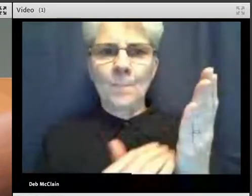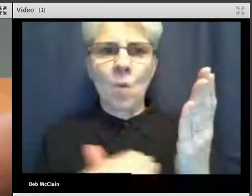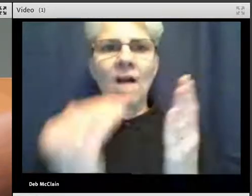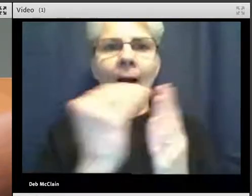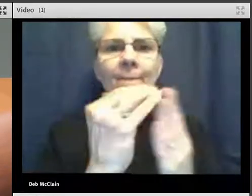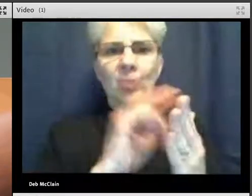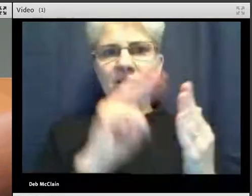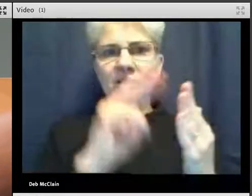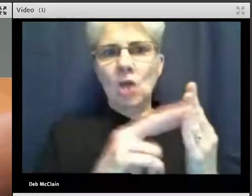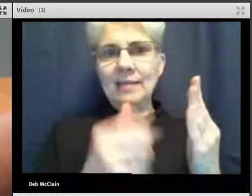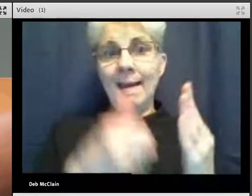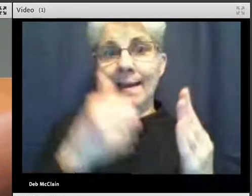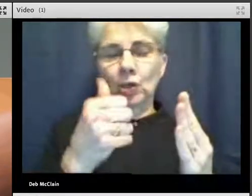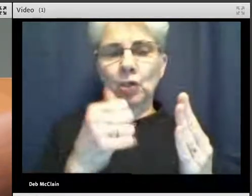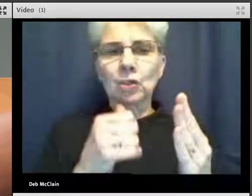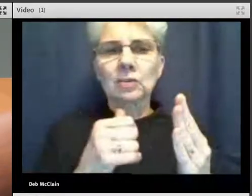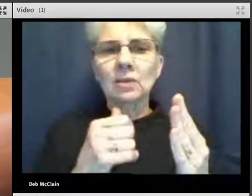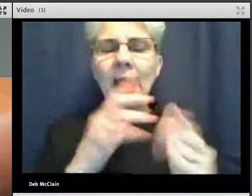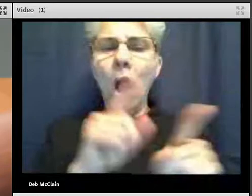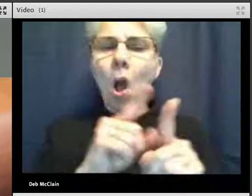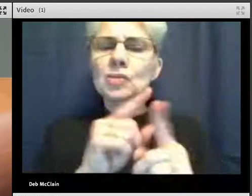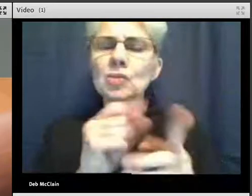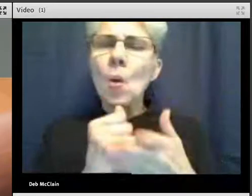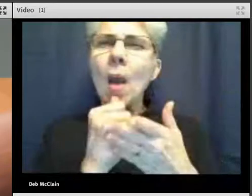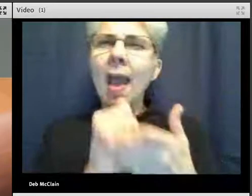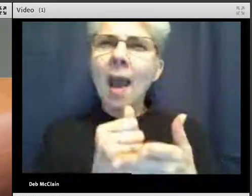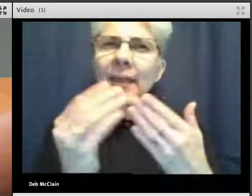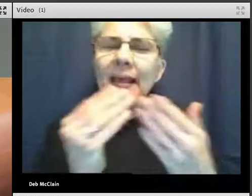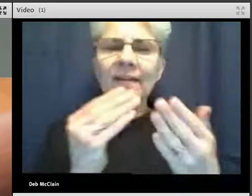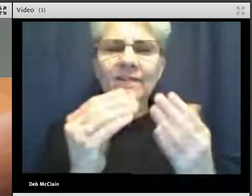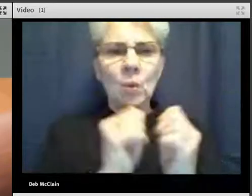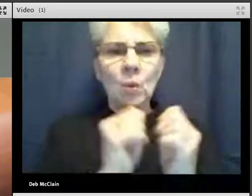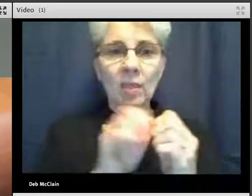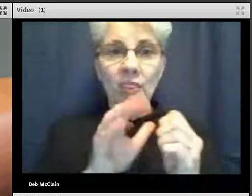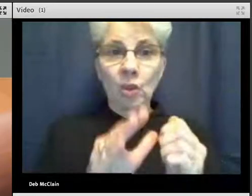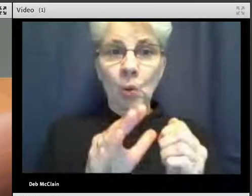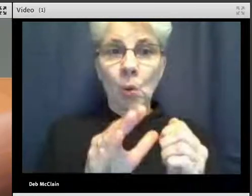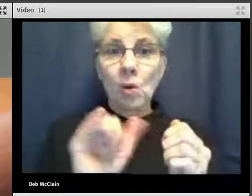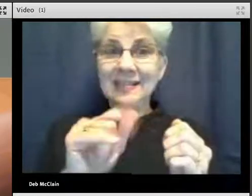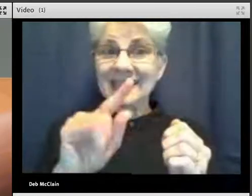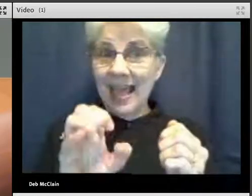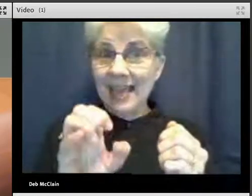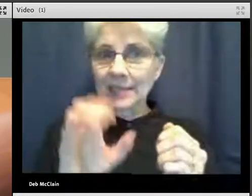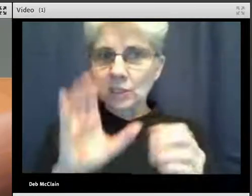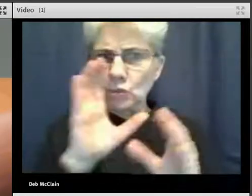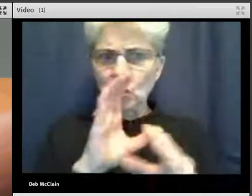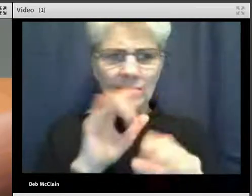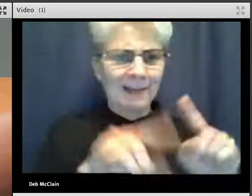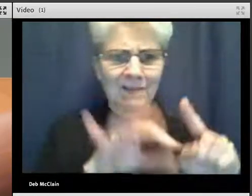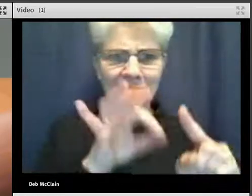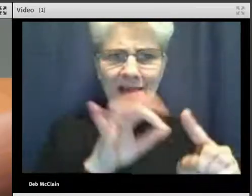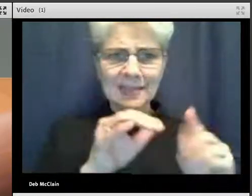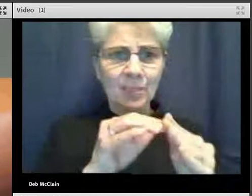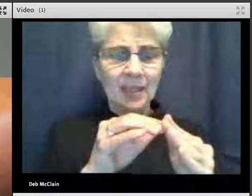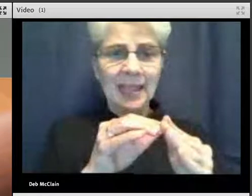those results a little bit higher. And this will also help even within your site search. So if I can't find something in your site,